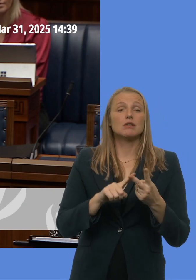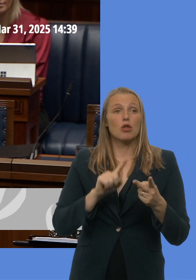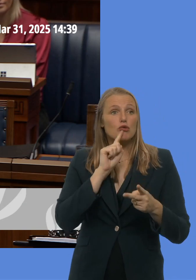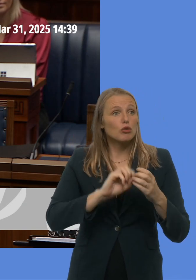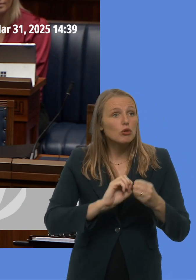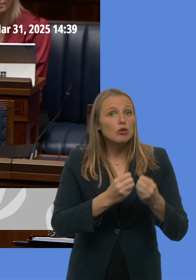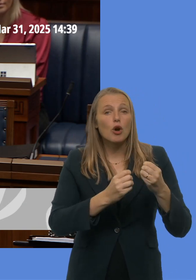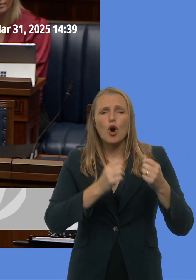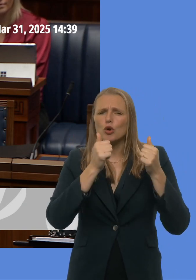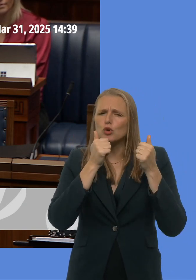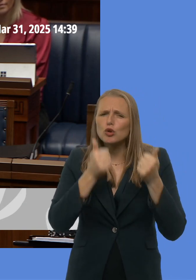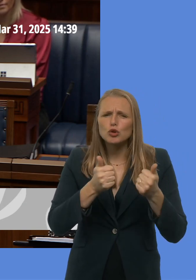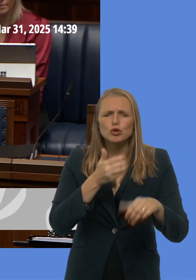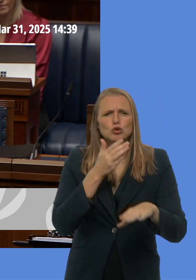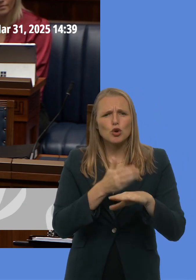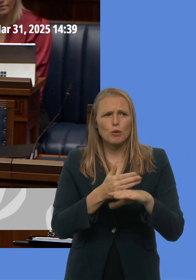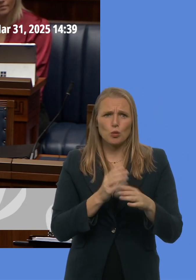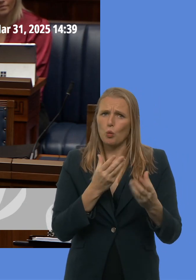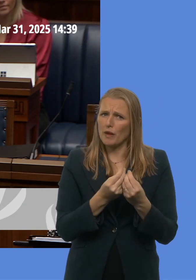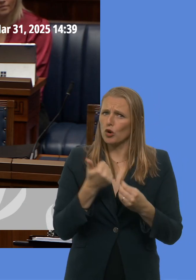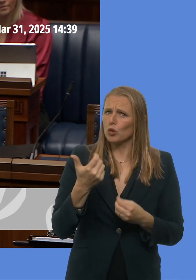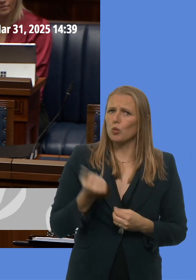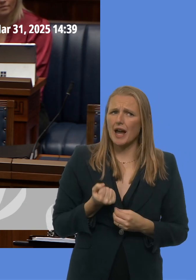but good jobs and good remuneration, which will make a big difference to people.